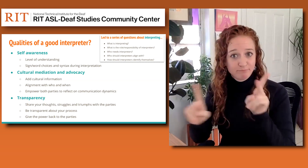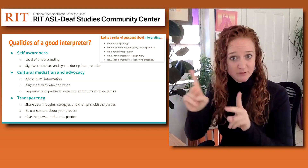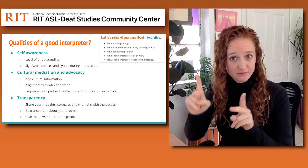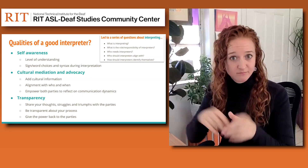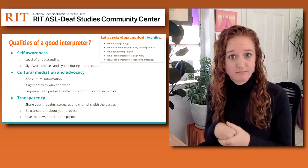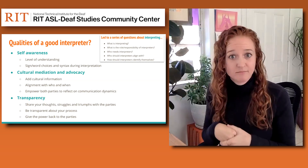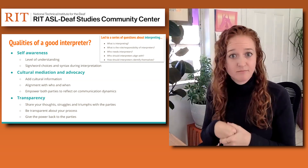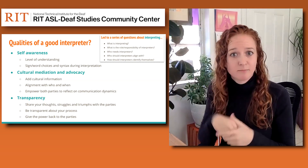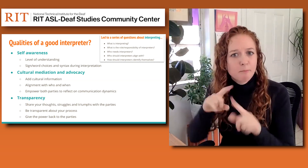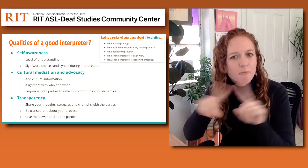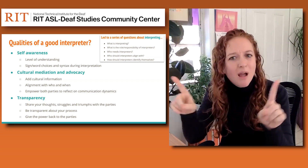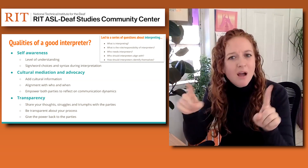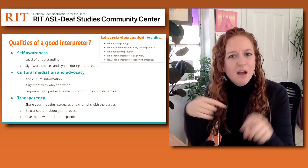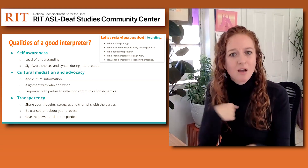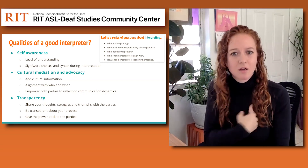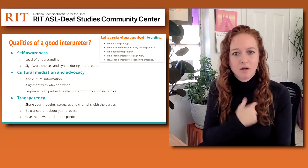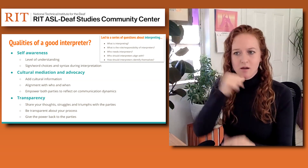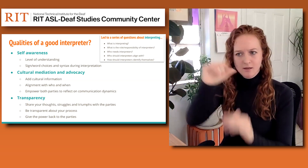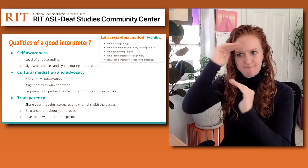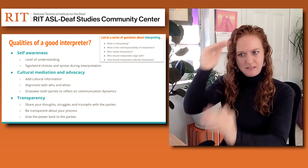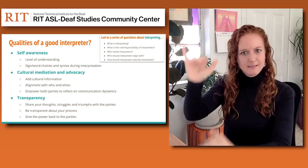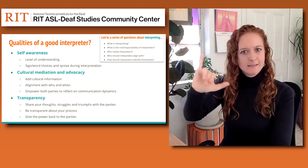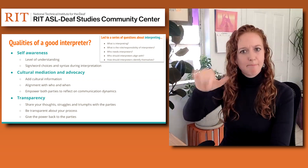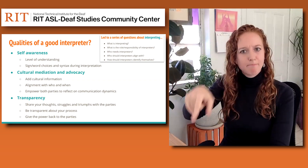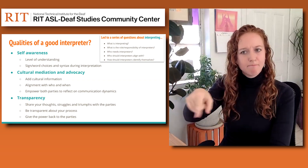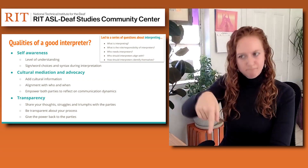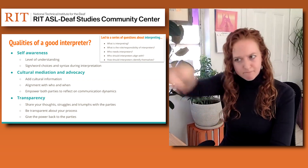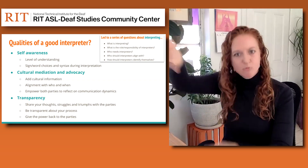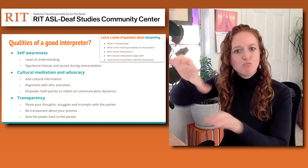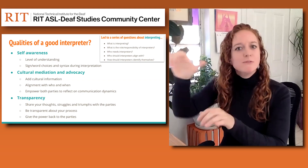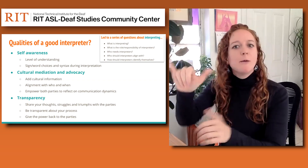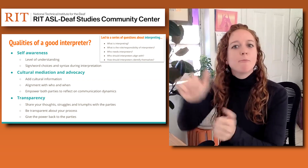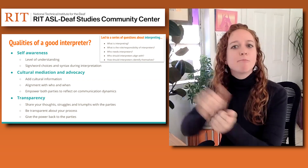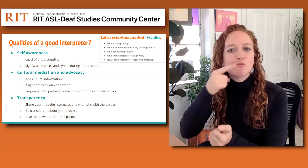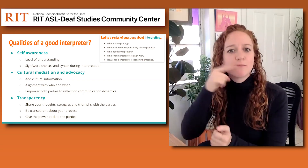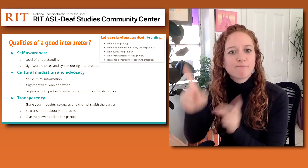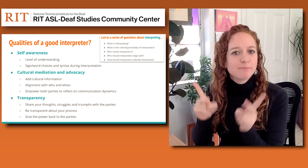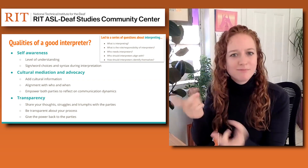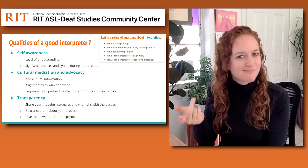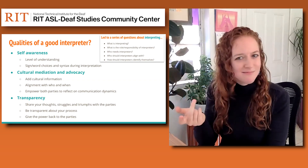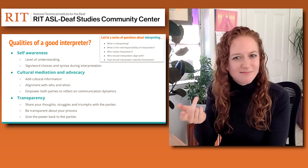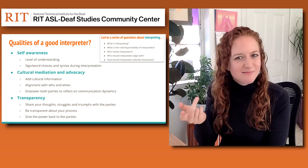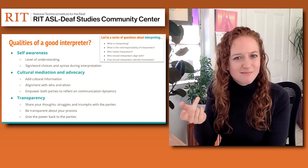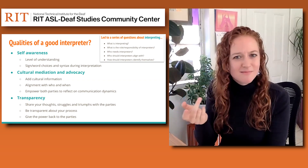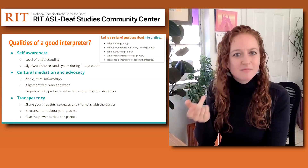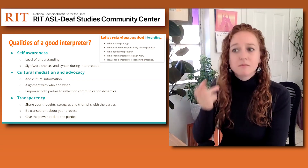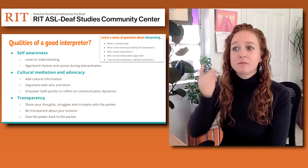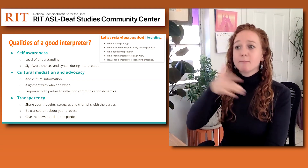into a spoken-English interpretation. But we don't expect them to do